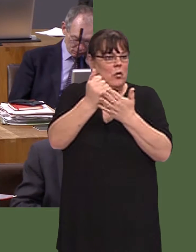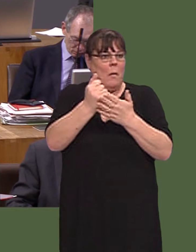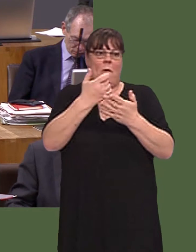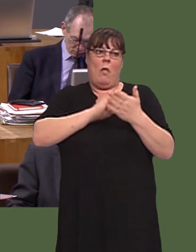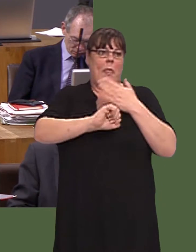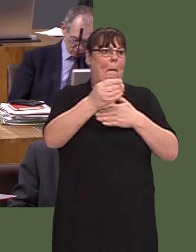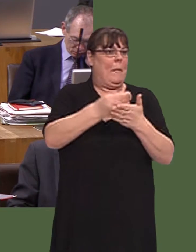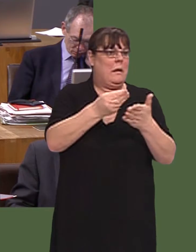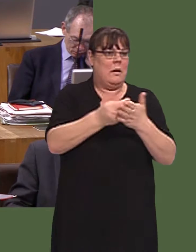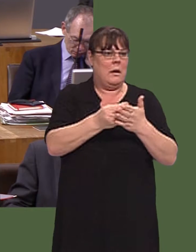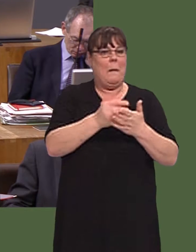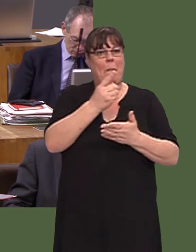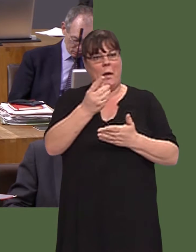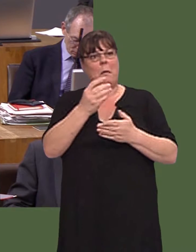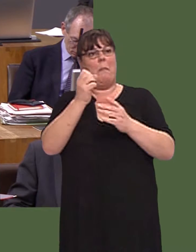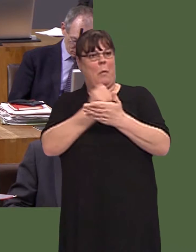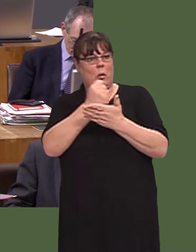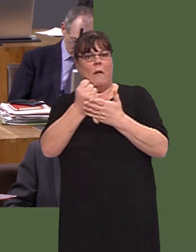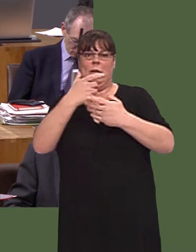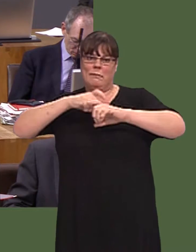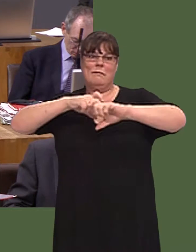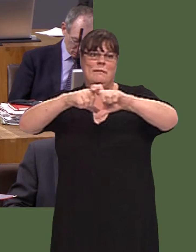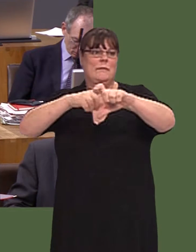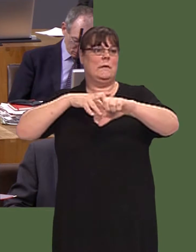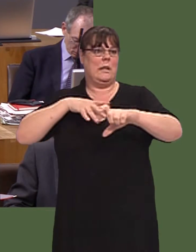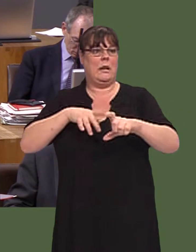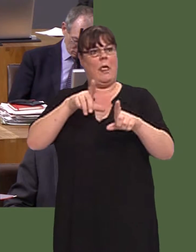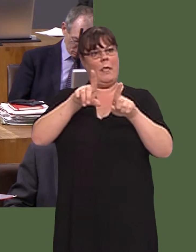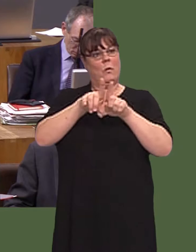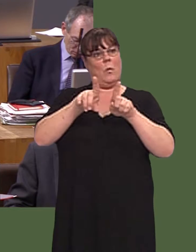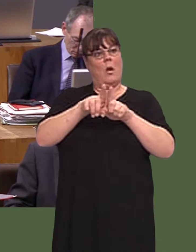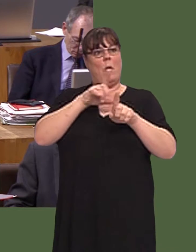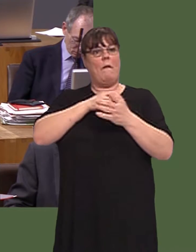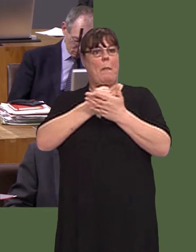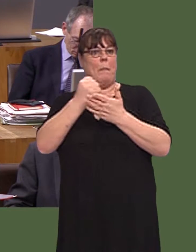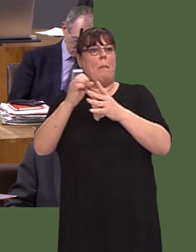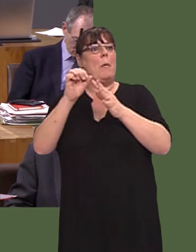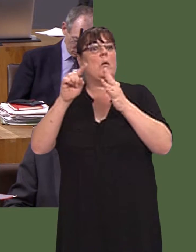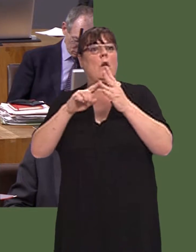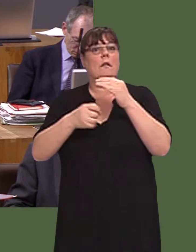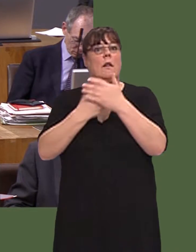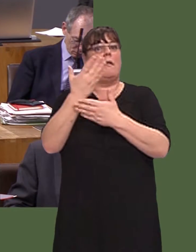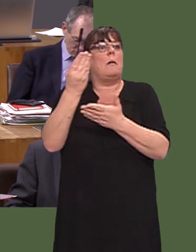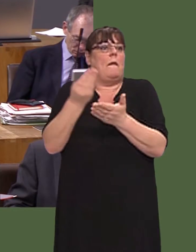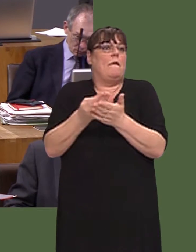That depends, of course, on the post offices being there as well, which is why, of course, we had the post office development fund in place that helped so many communities to keep that service.